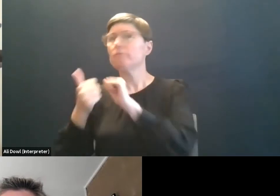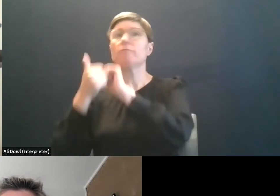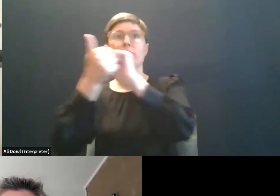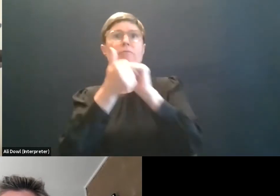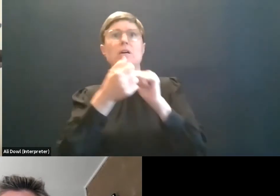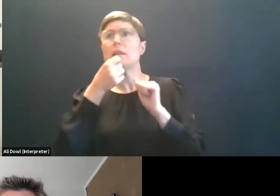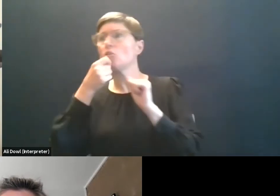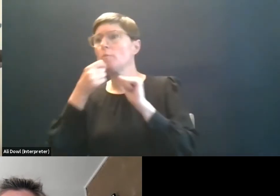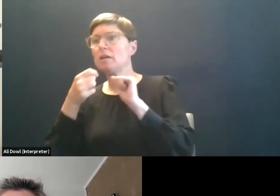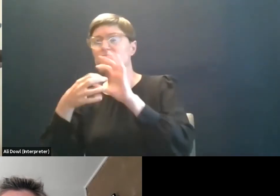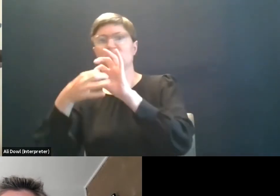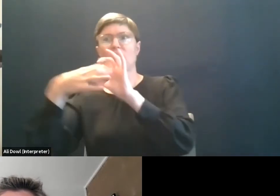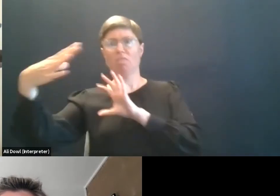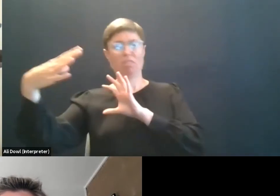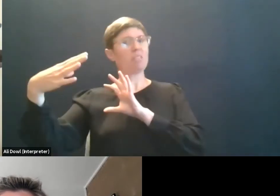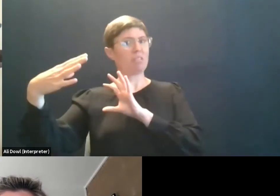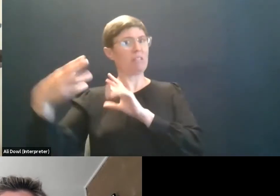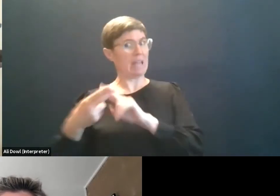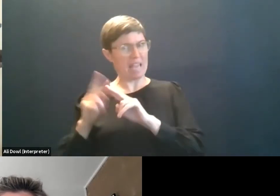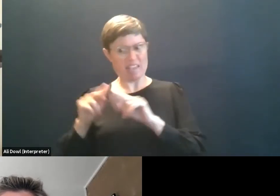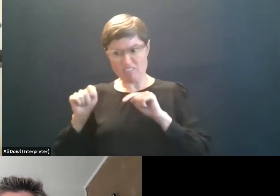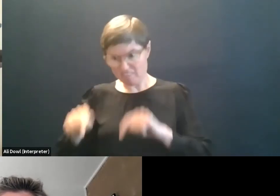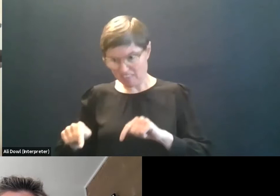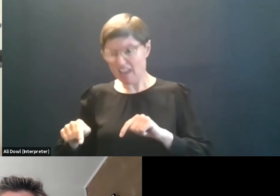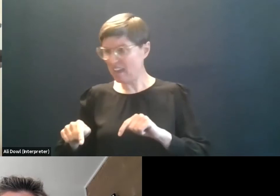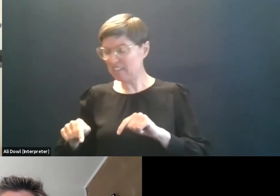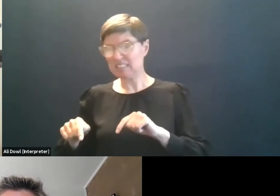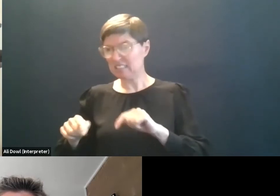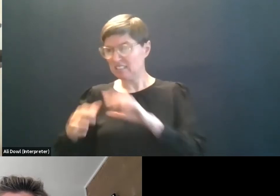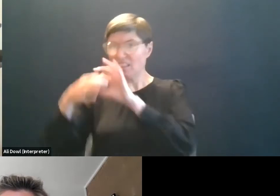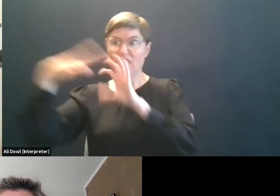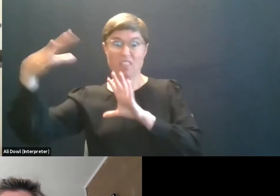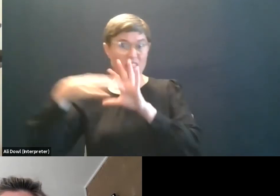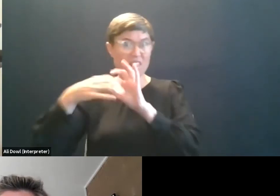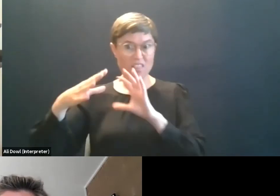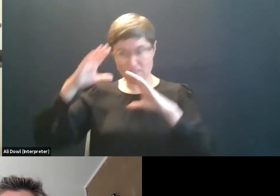many ways and if that trend was to continue I think it would be a negative one. I also